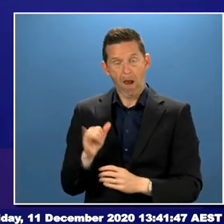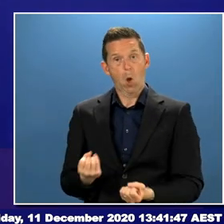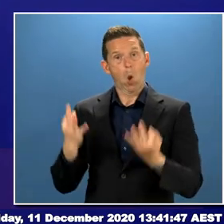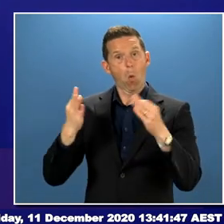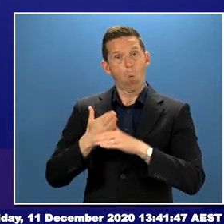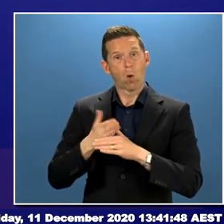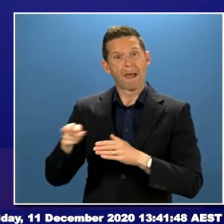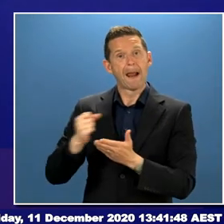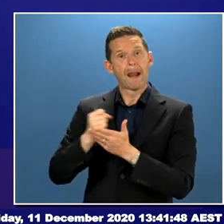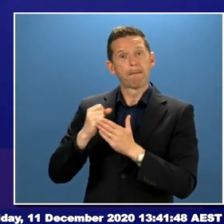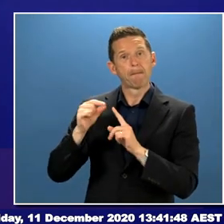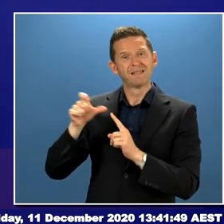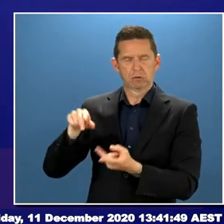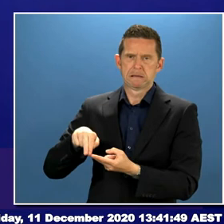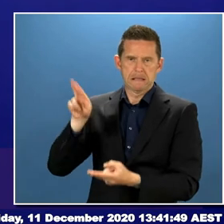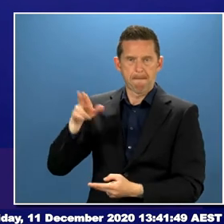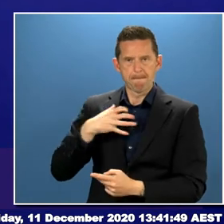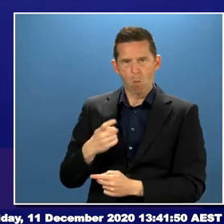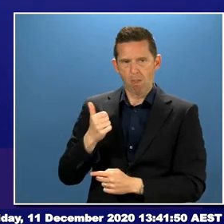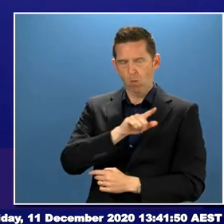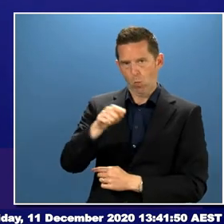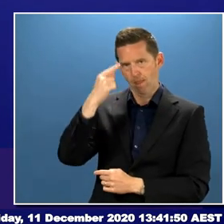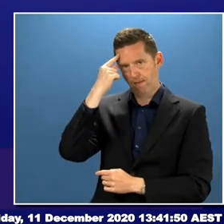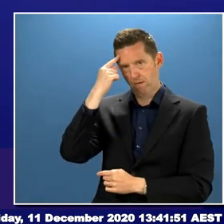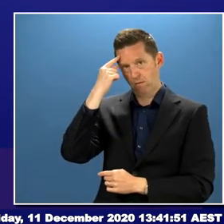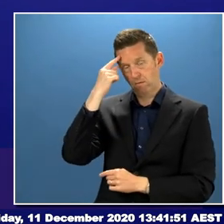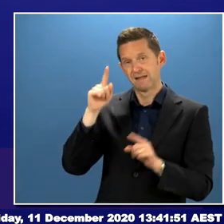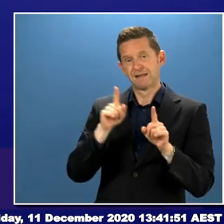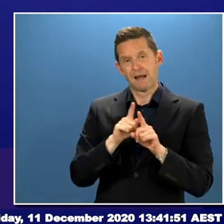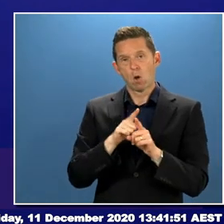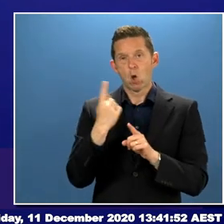Similarly, it appears that the pool of unemployed and under-employed people